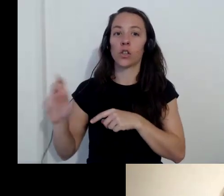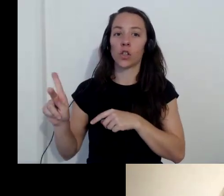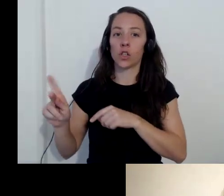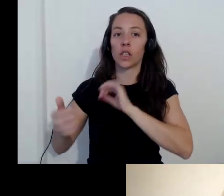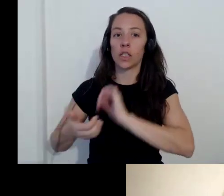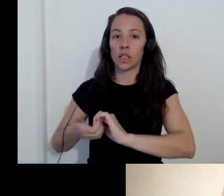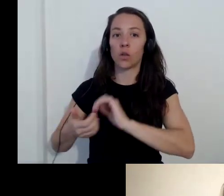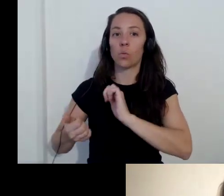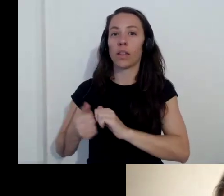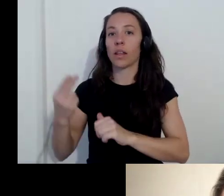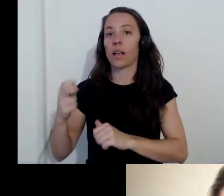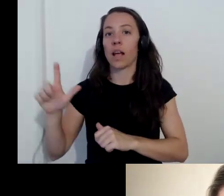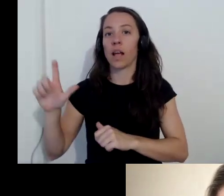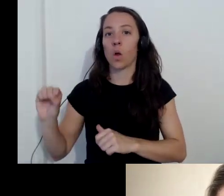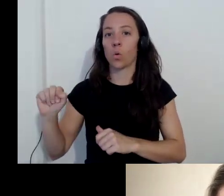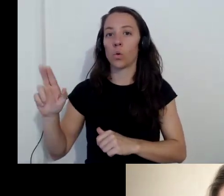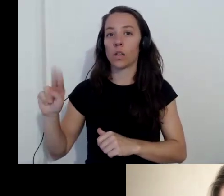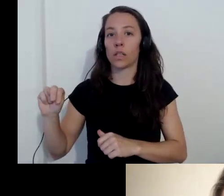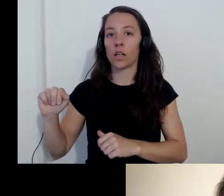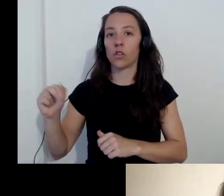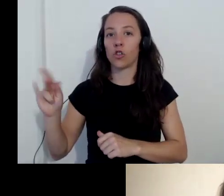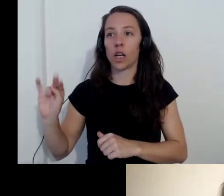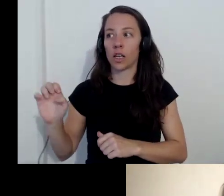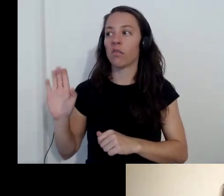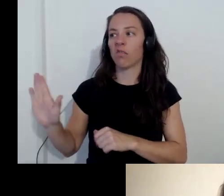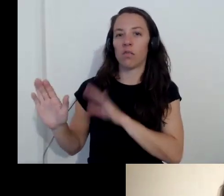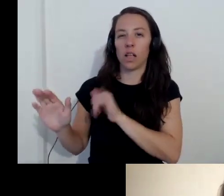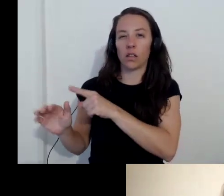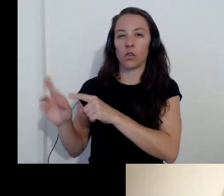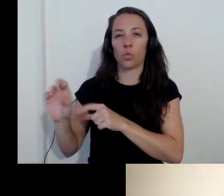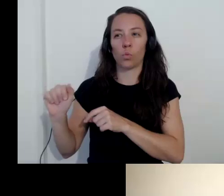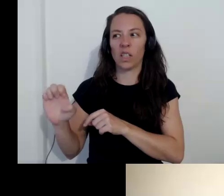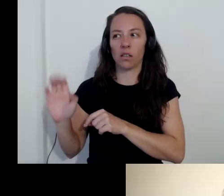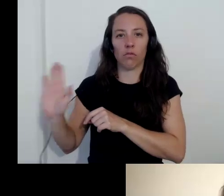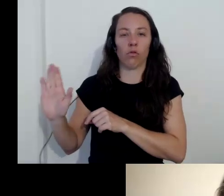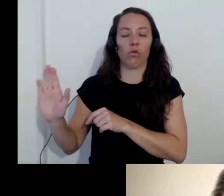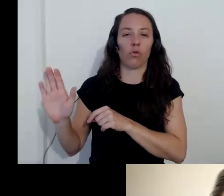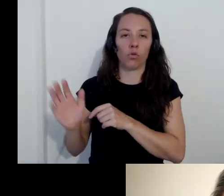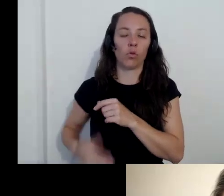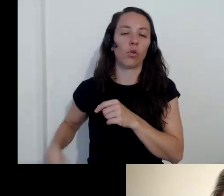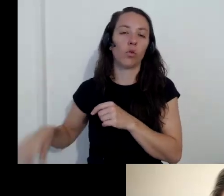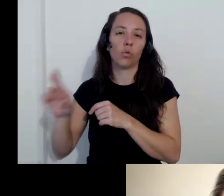And they have Reece's book club. We hope we can get more into the